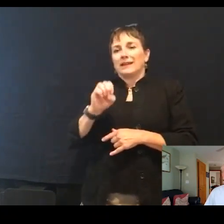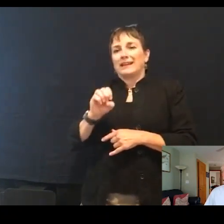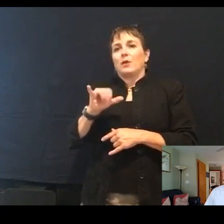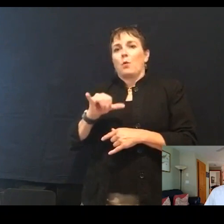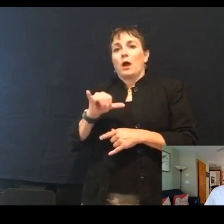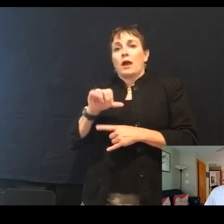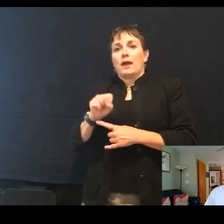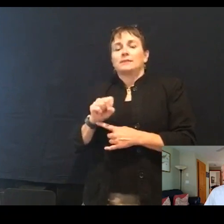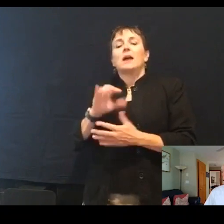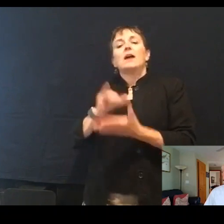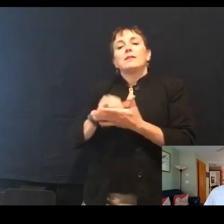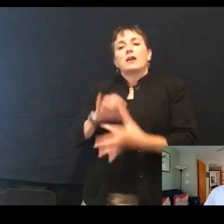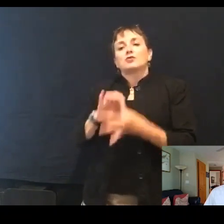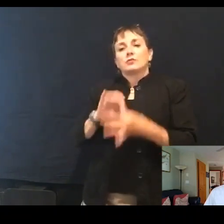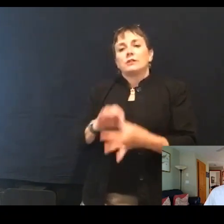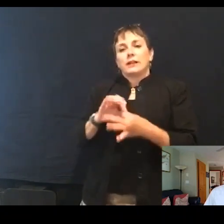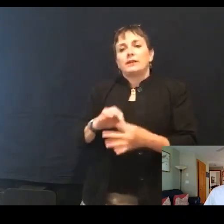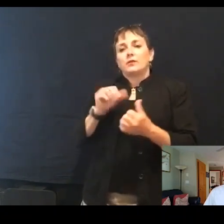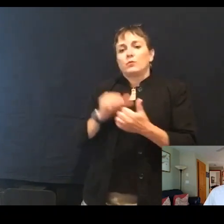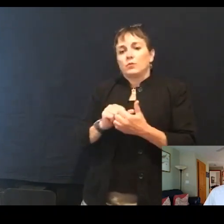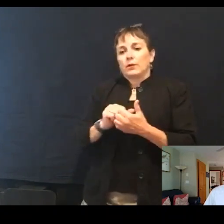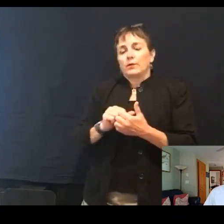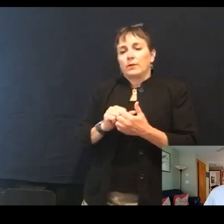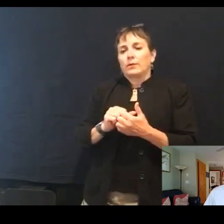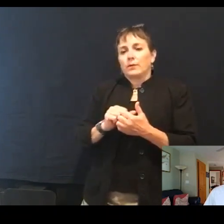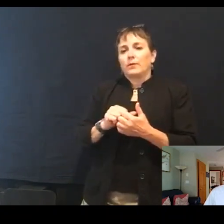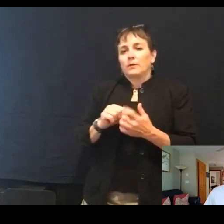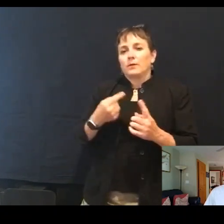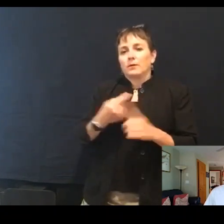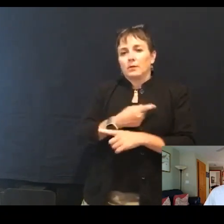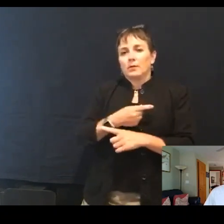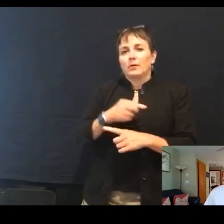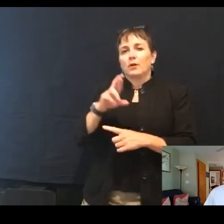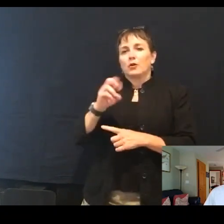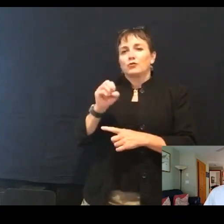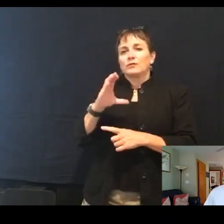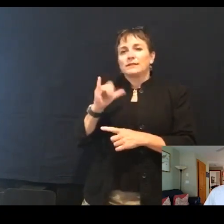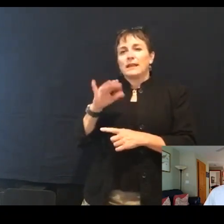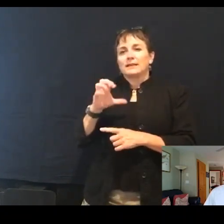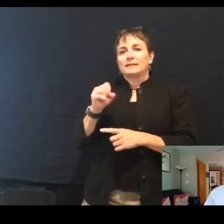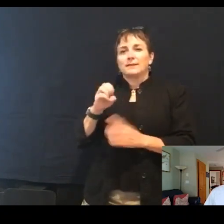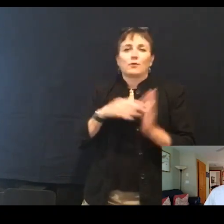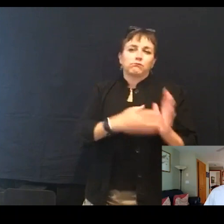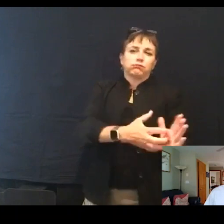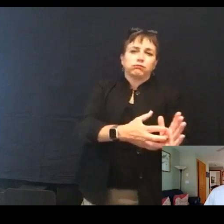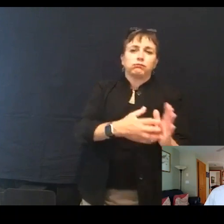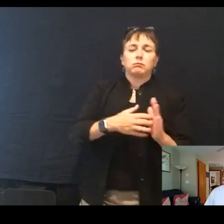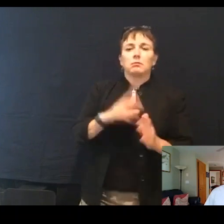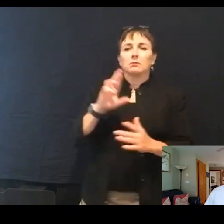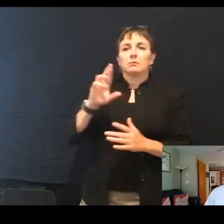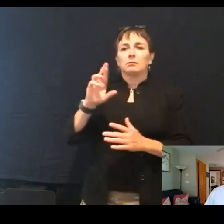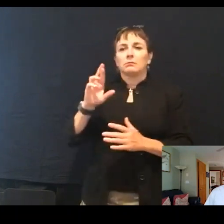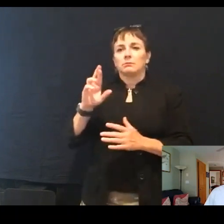And the EYS gene is associated with a form of autosomal recessive retinitis pigmentosa.